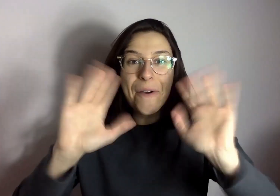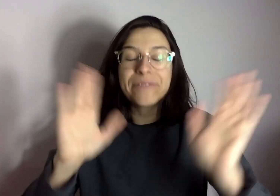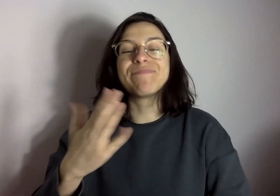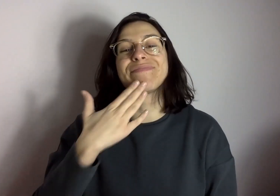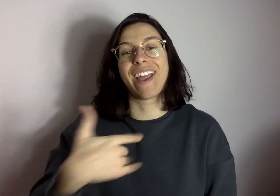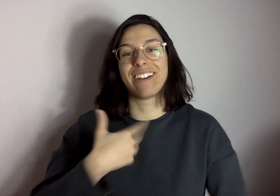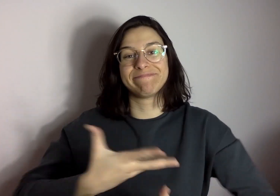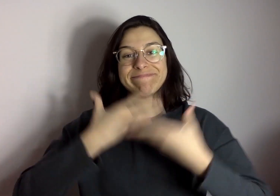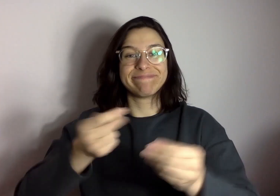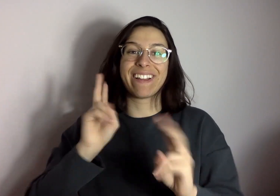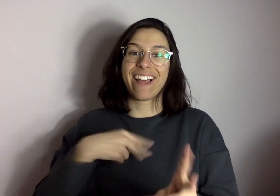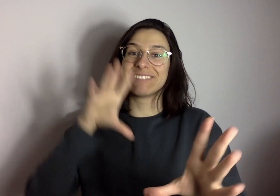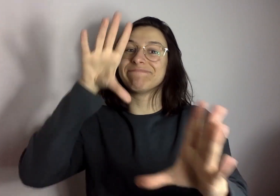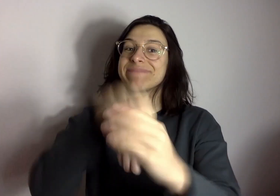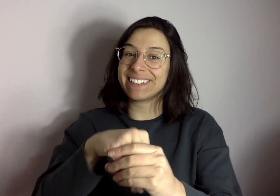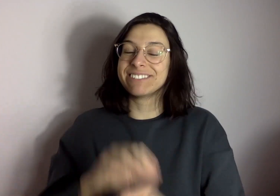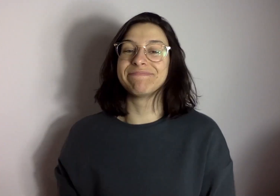Hello. Thank you for inviting me for this video.